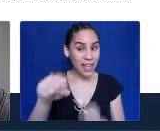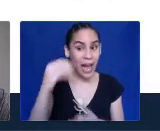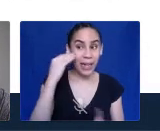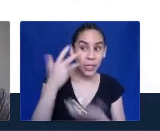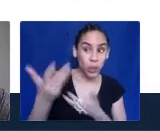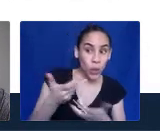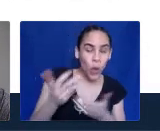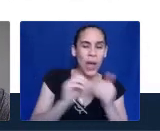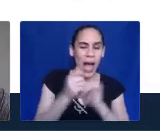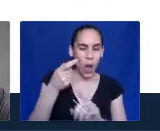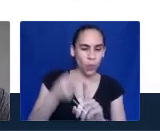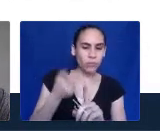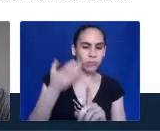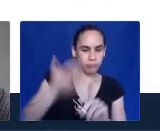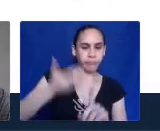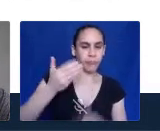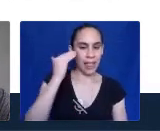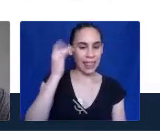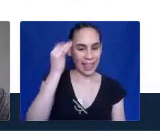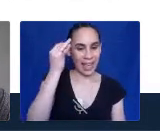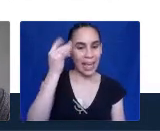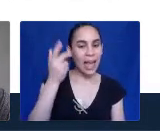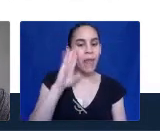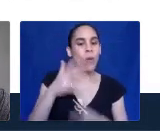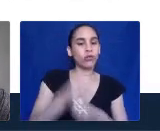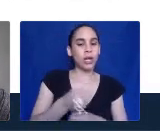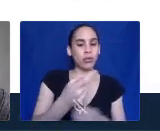they're going to trust you more so it's in your name it's it's in your fault or your negative if